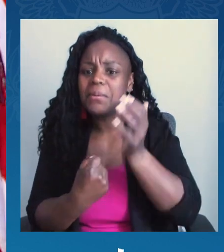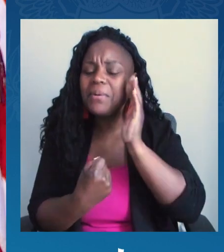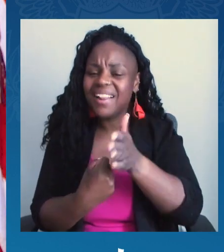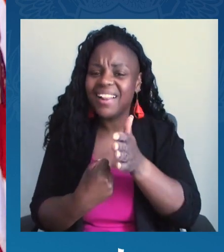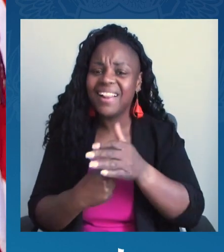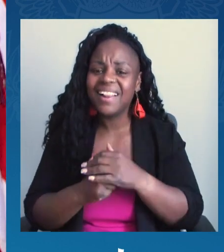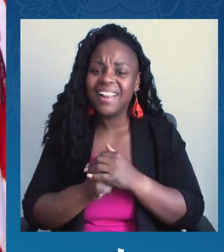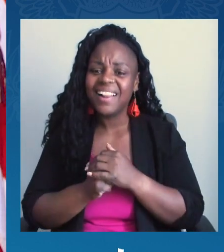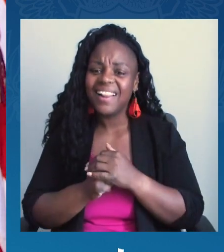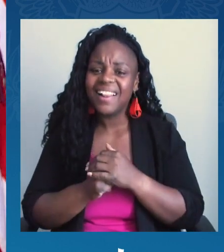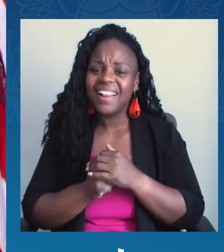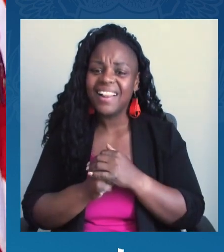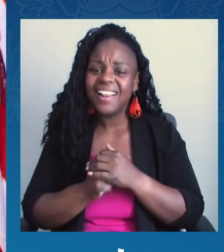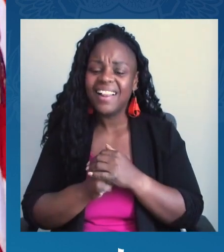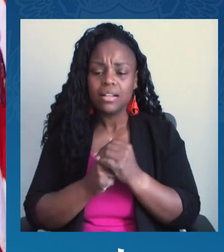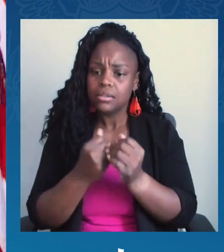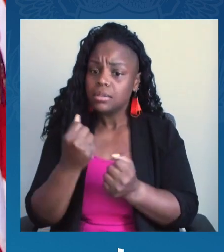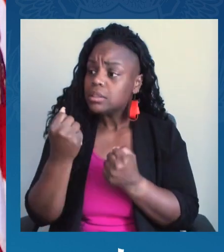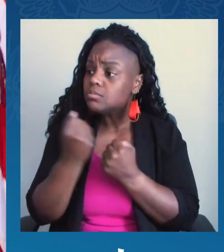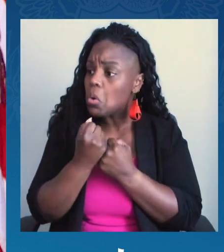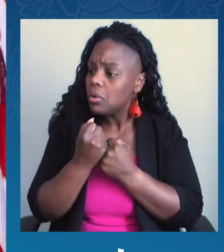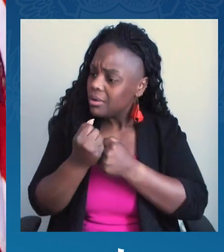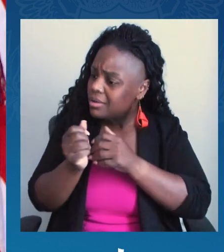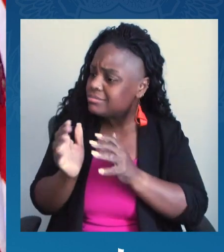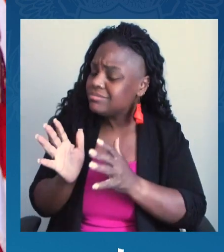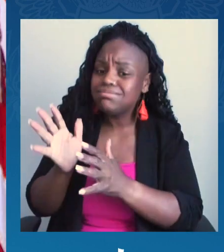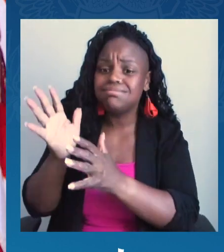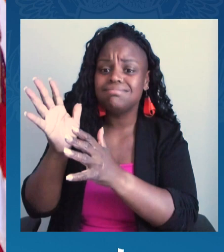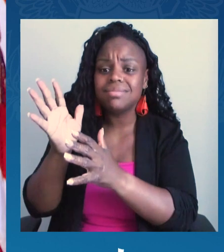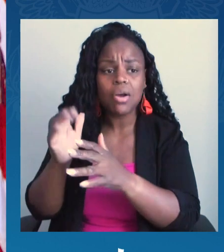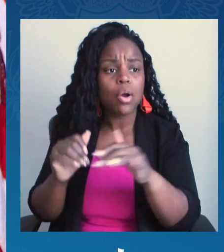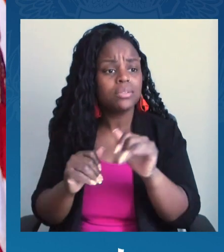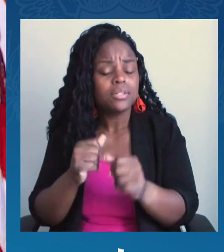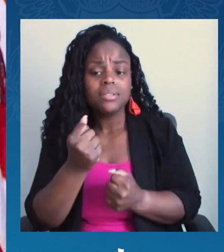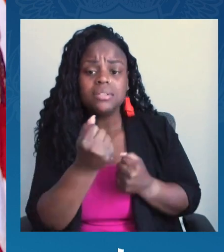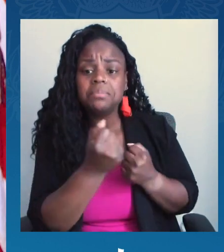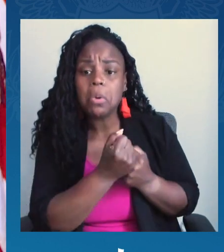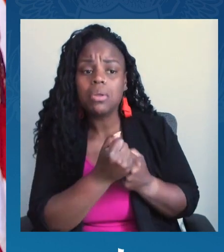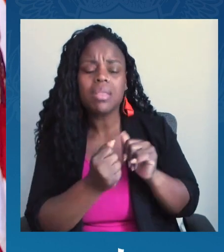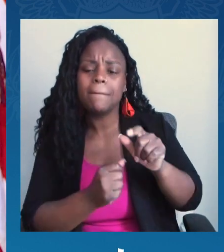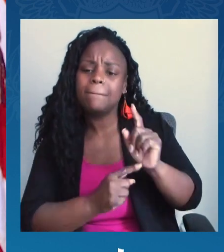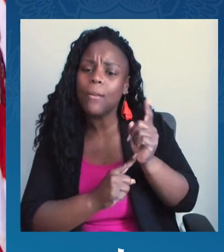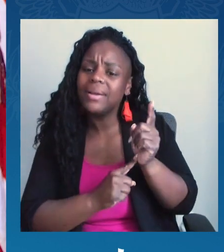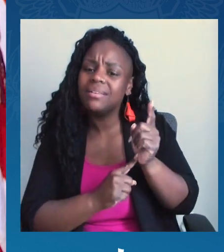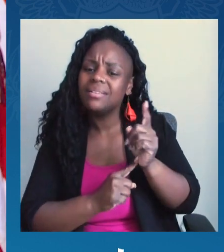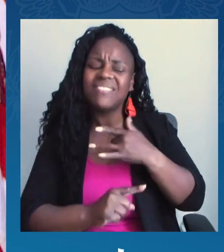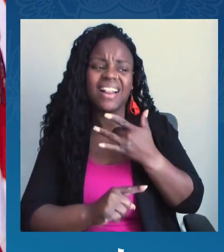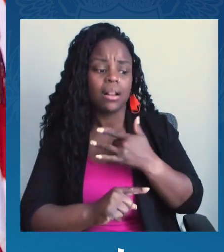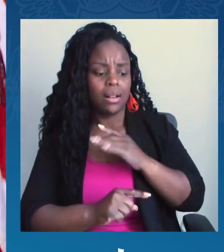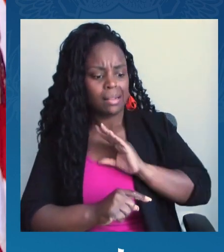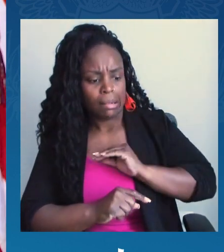but to also be there in those moments where you might trip and they'll have a good laugh with you that the fact that you did,